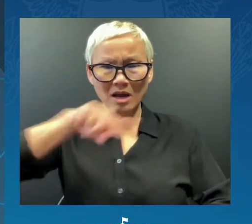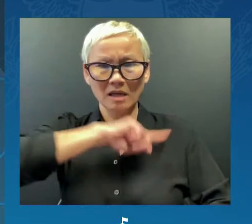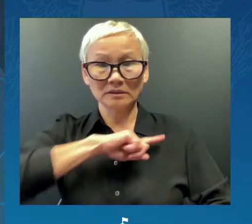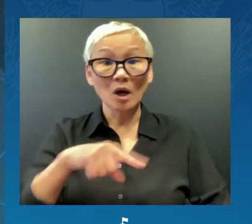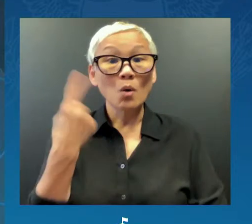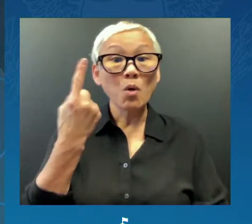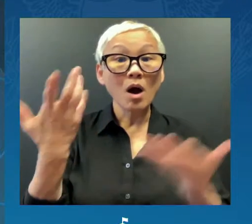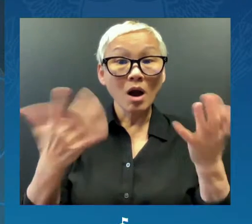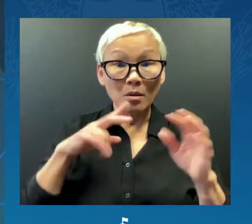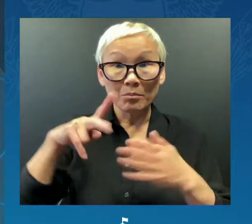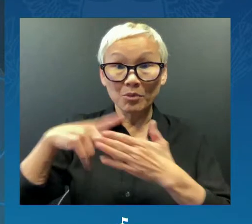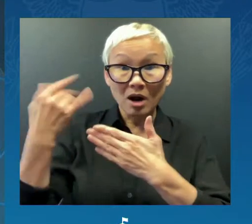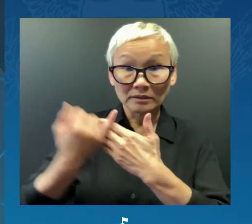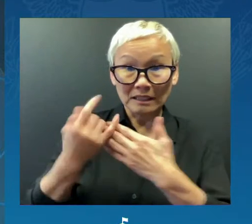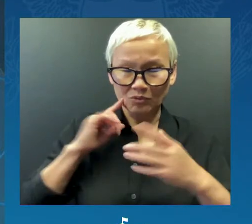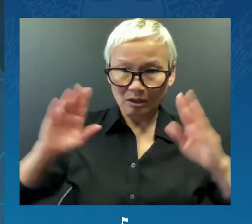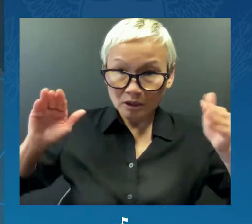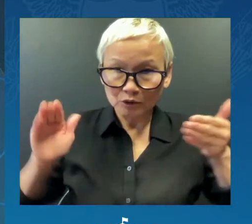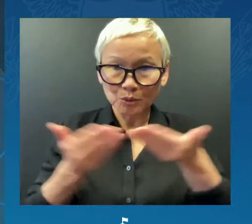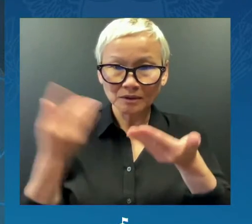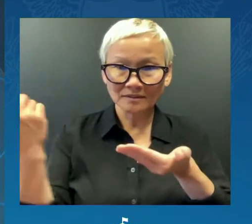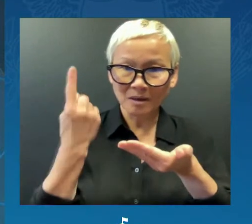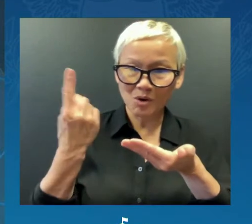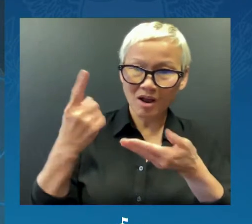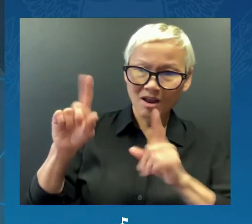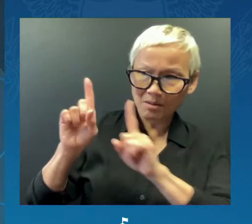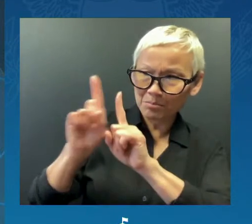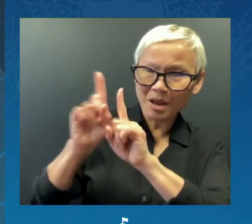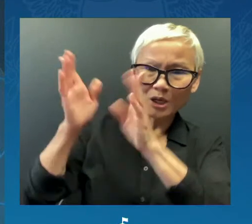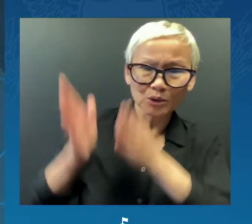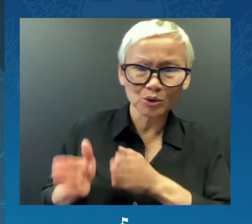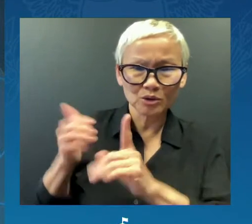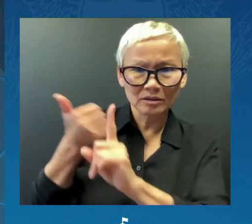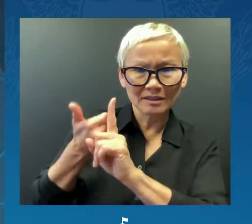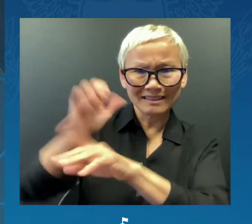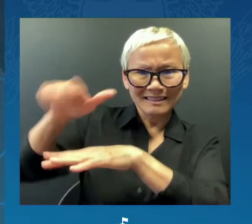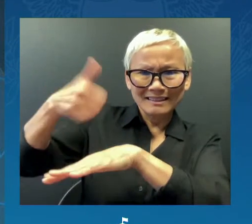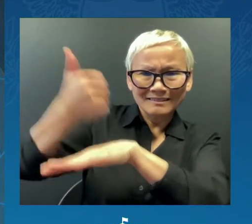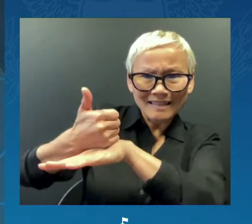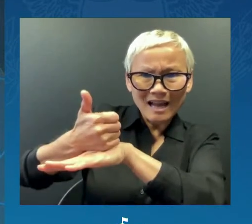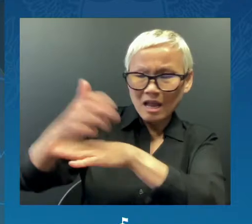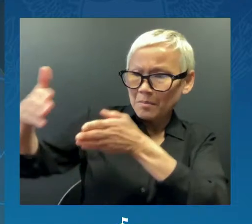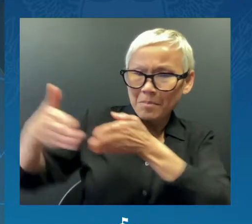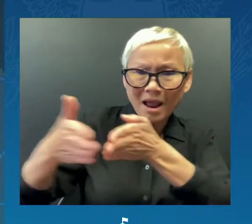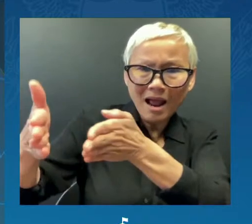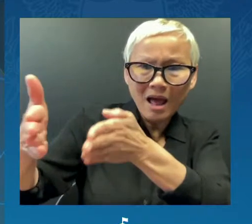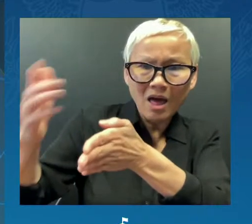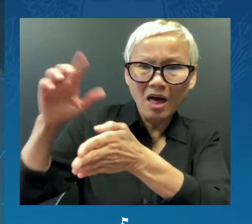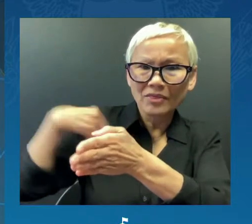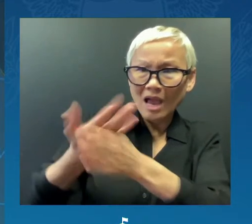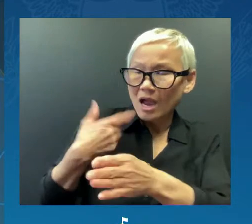that has allowed me to be in the role that I'm in today. And that is vice president of United States, Kamala Harris.